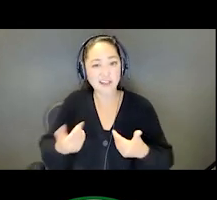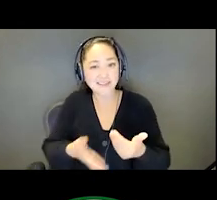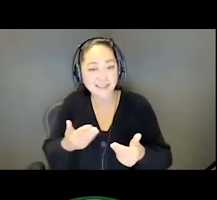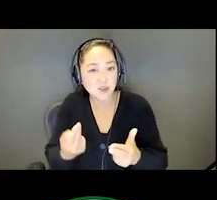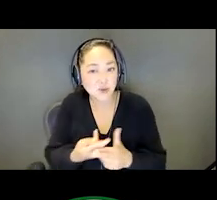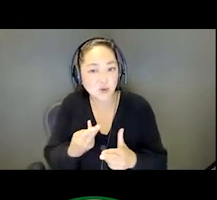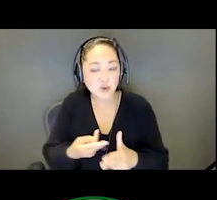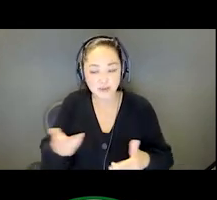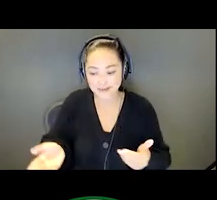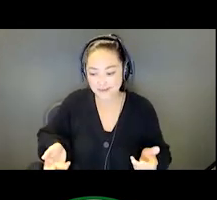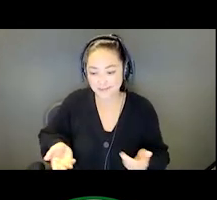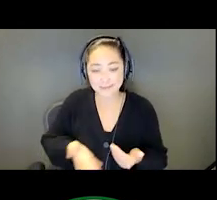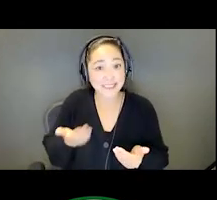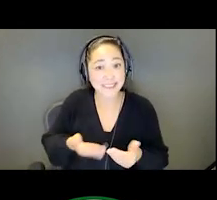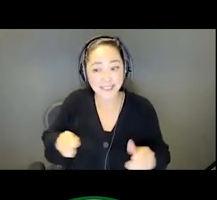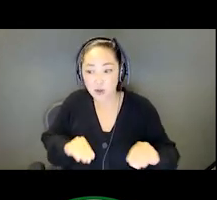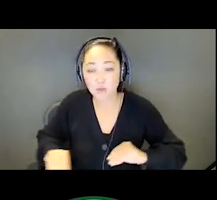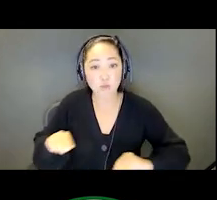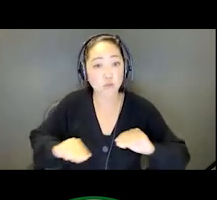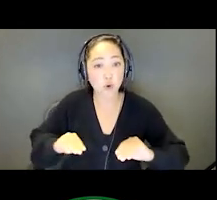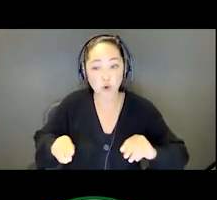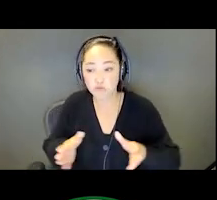maintain and very reliable.